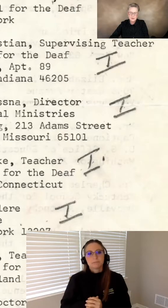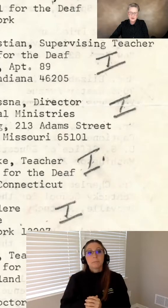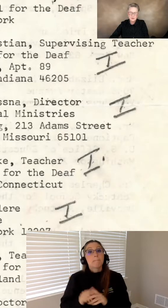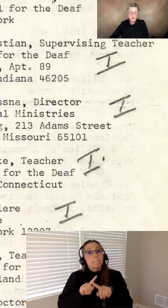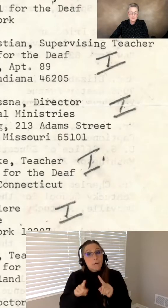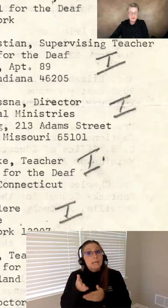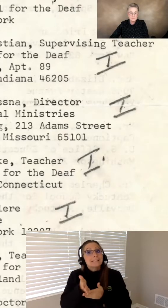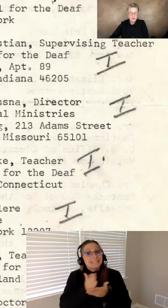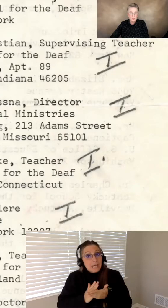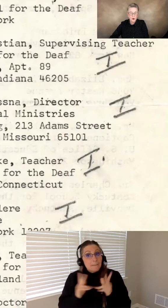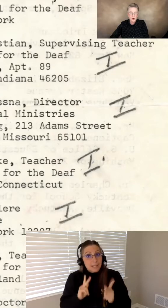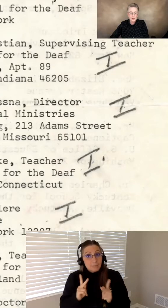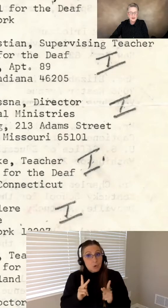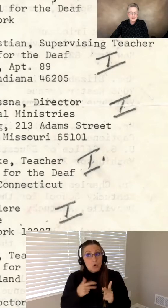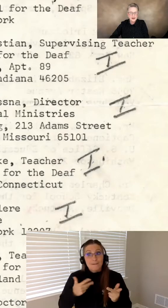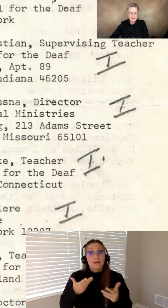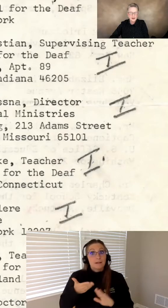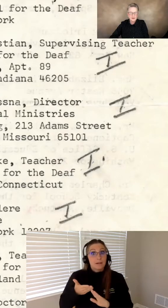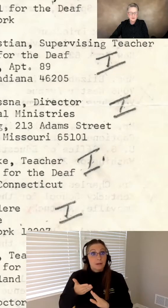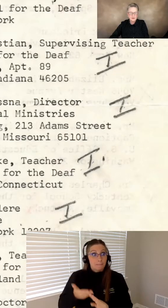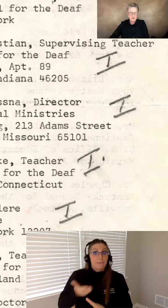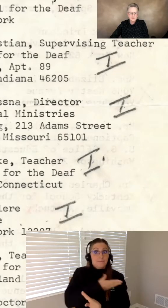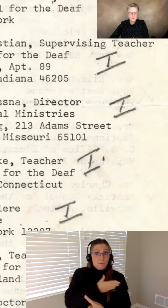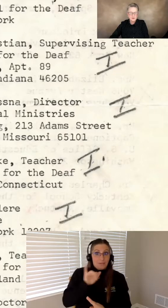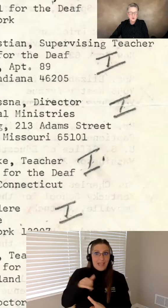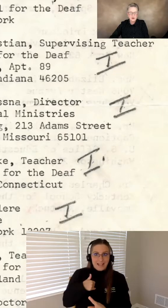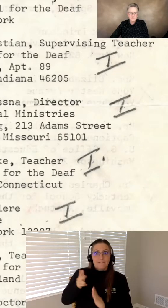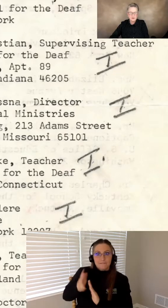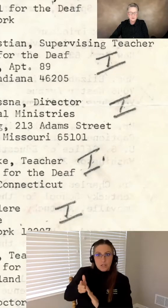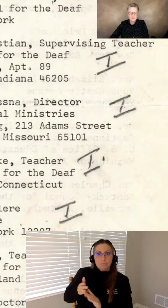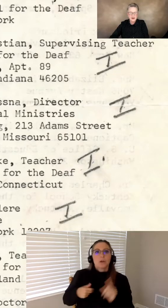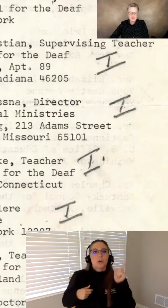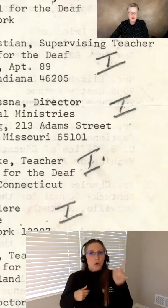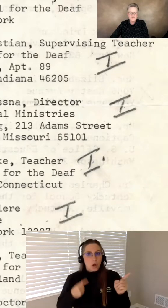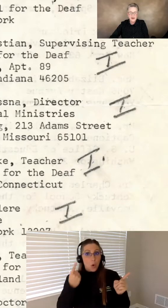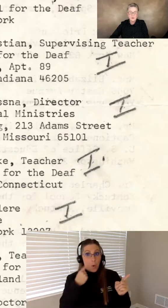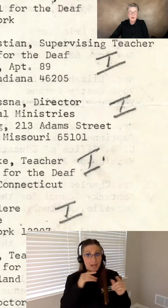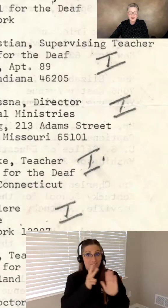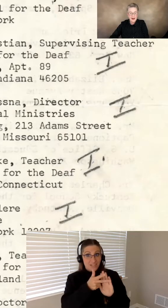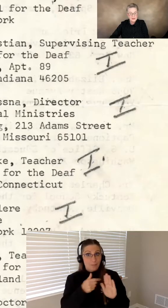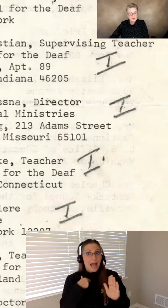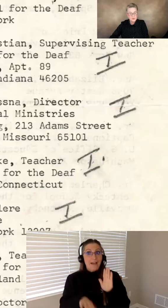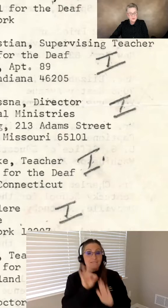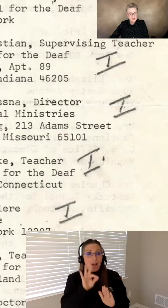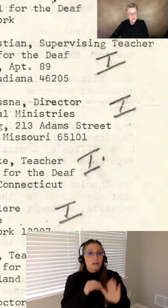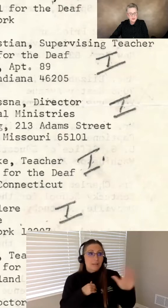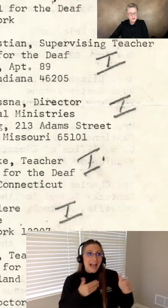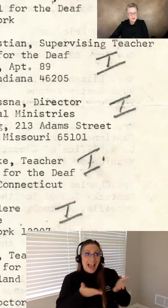people who did film her and this was one of the films that I found, and I asked for permission